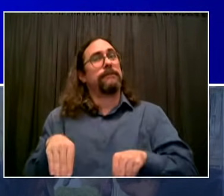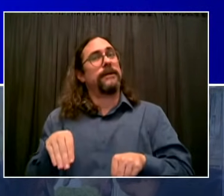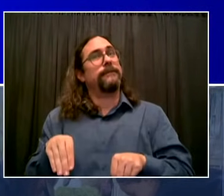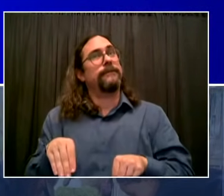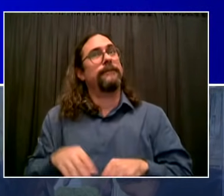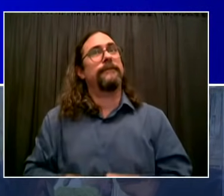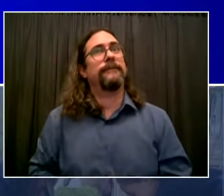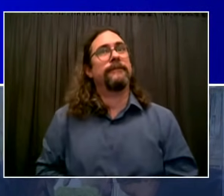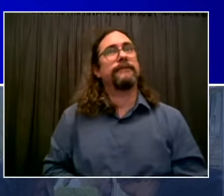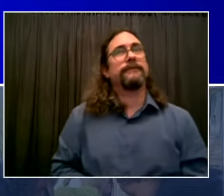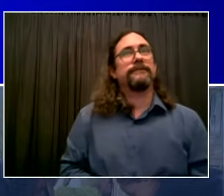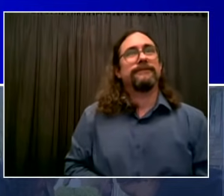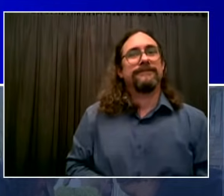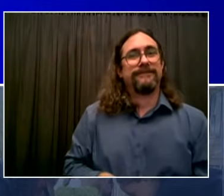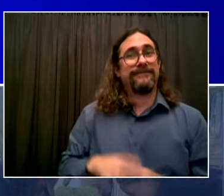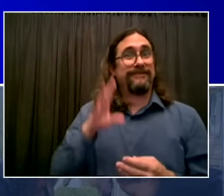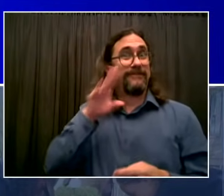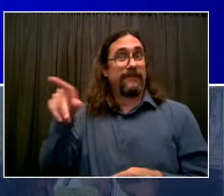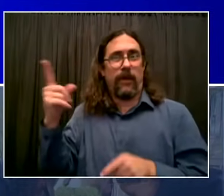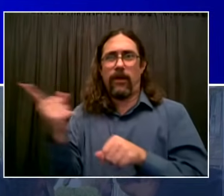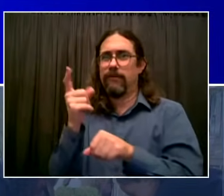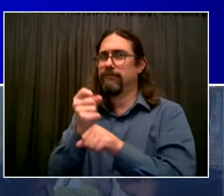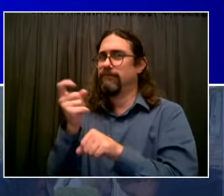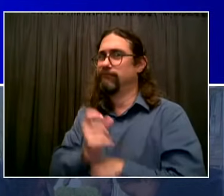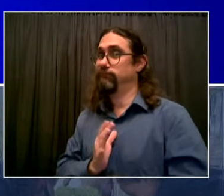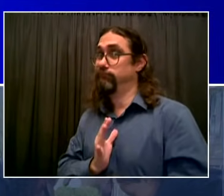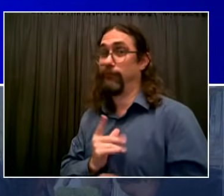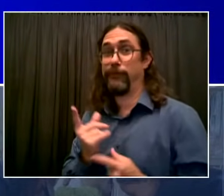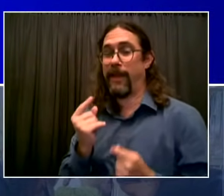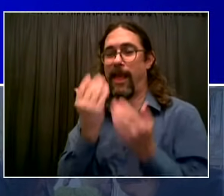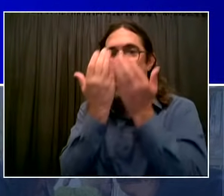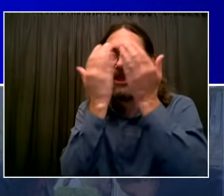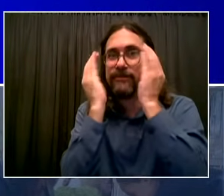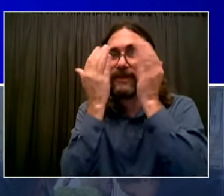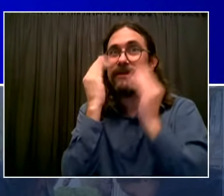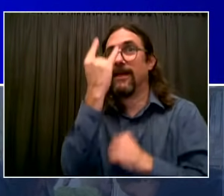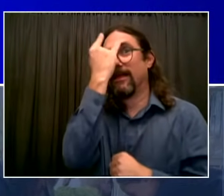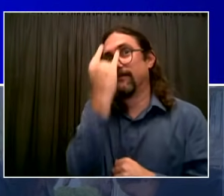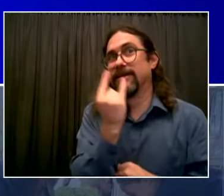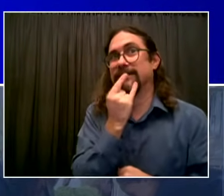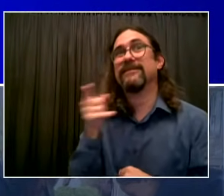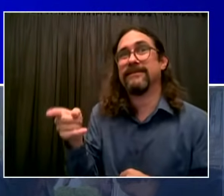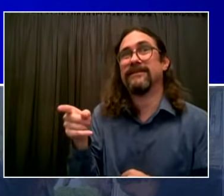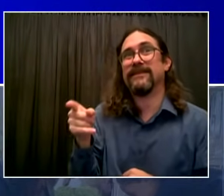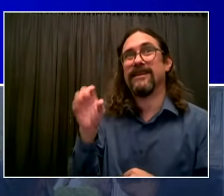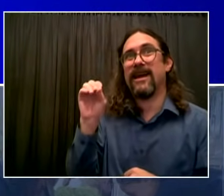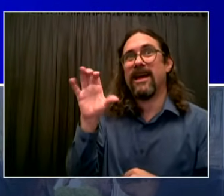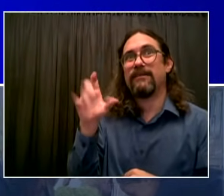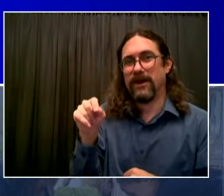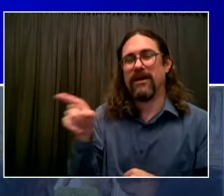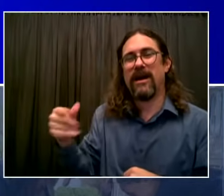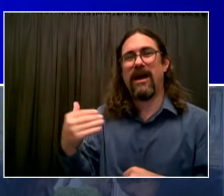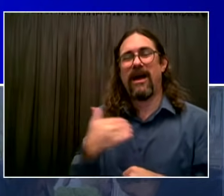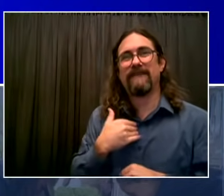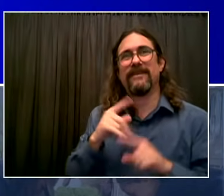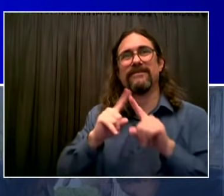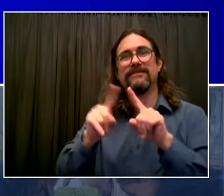AMAZING MAZE.